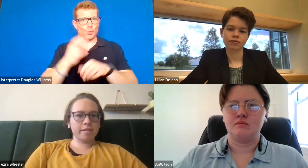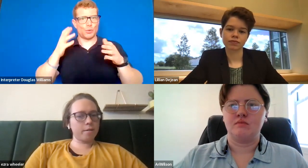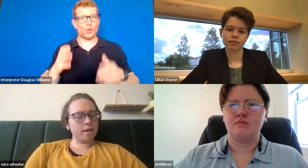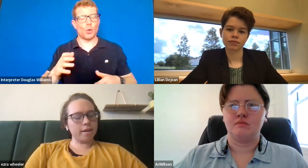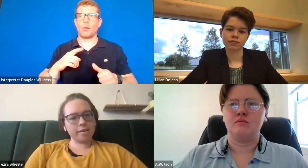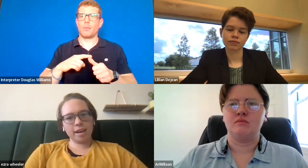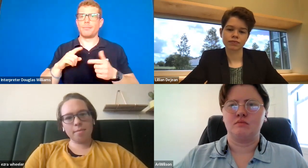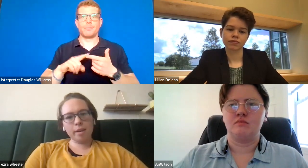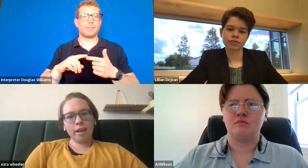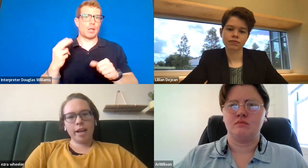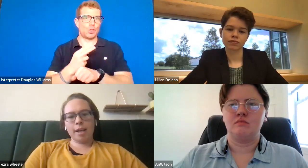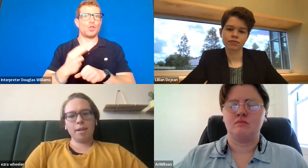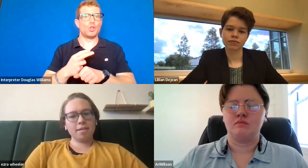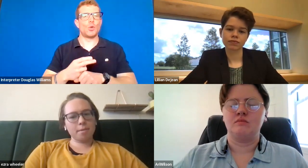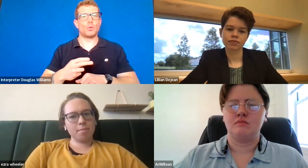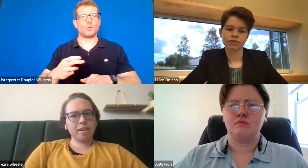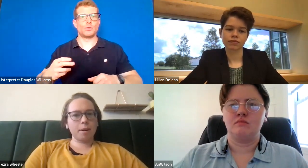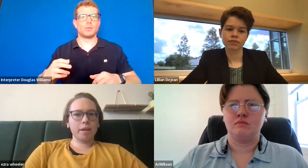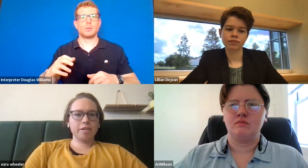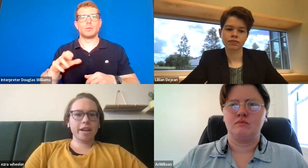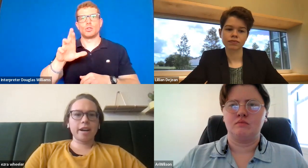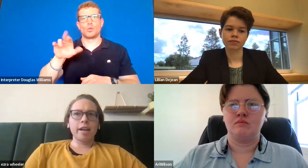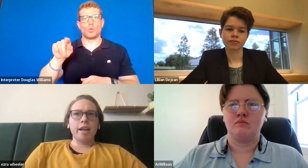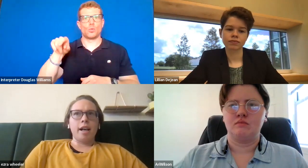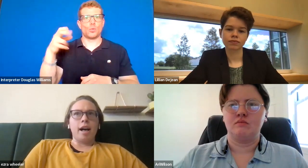So not all the time, and sometimes still my wheelchair.